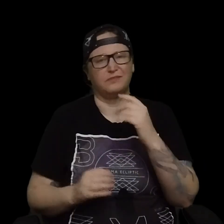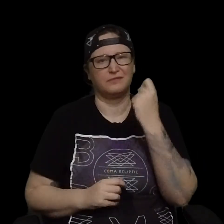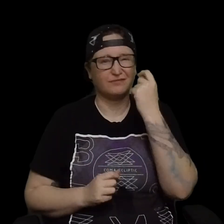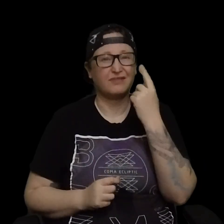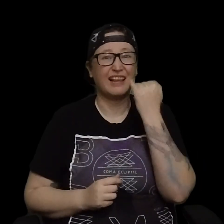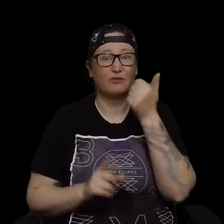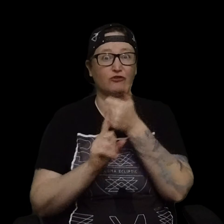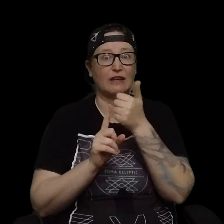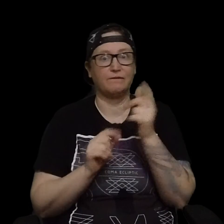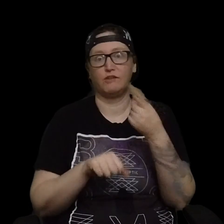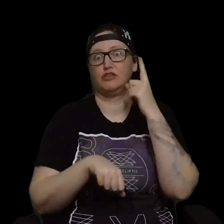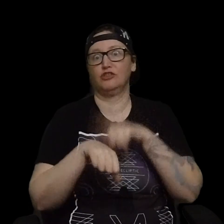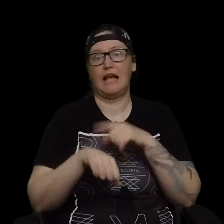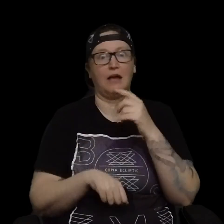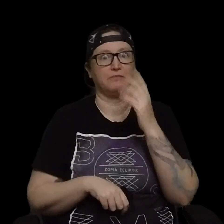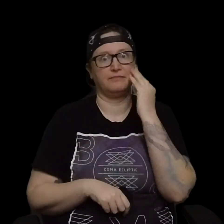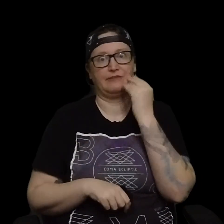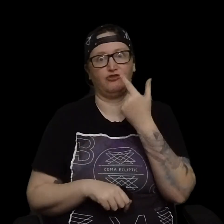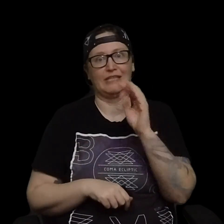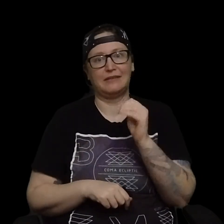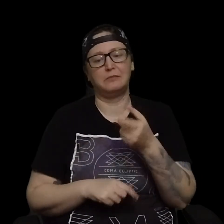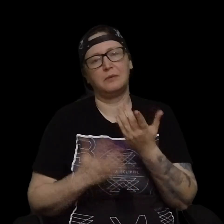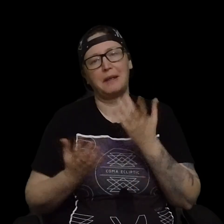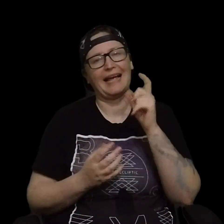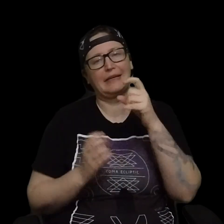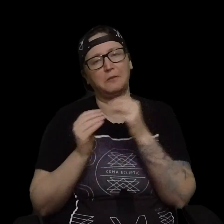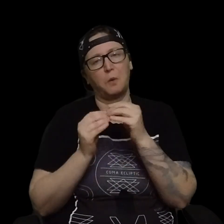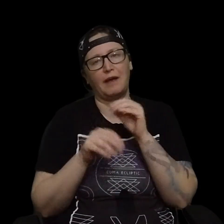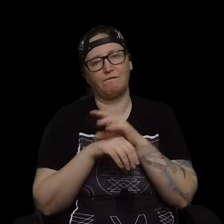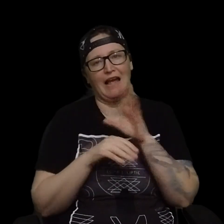so i think it's really good and if this is the first time that you've ever been a GM